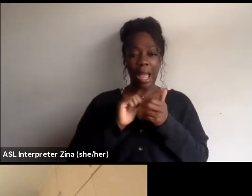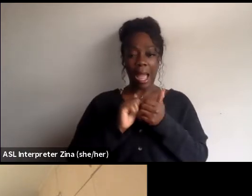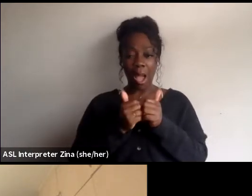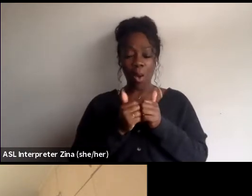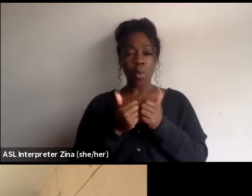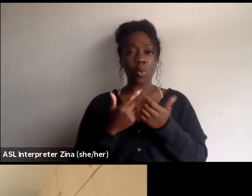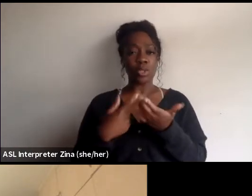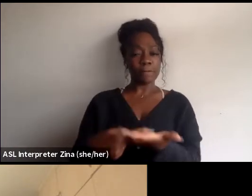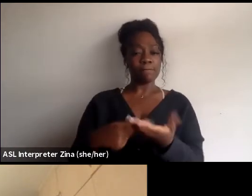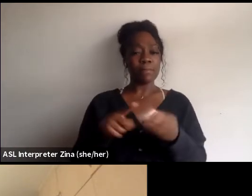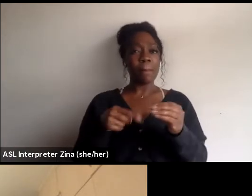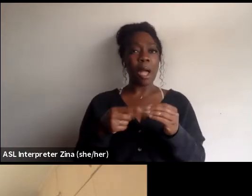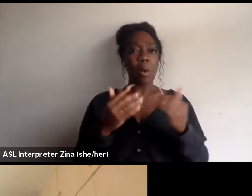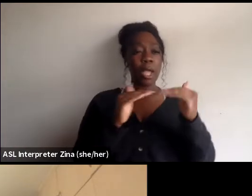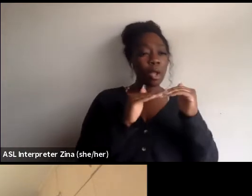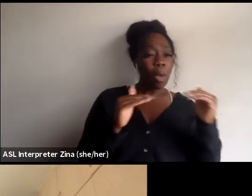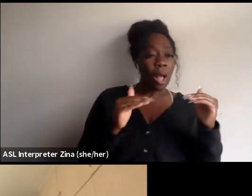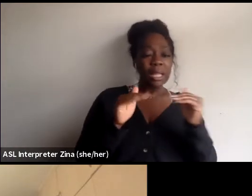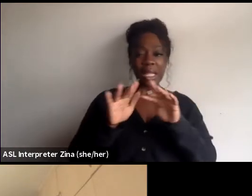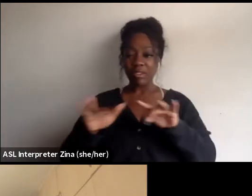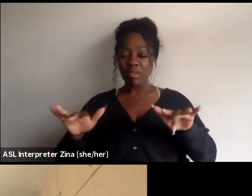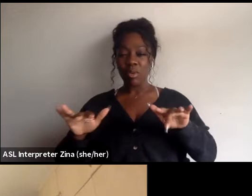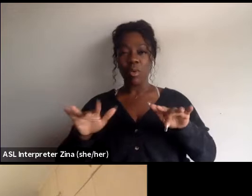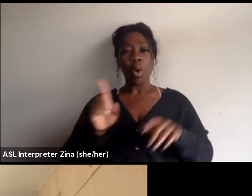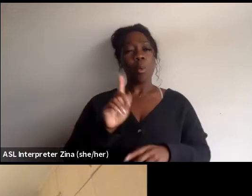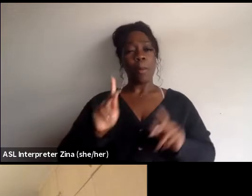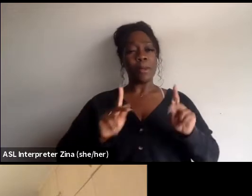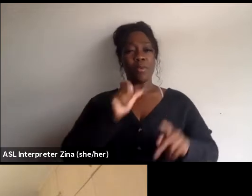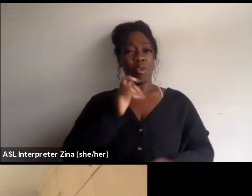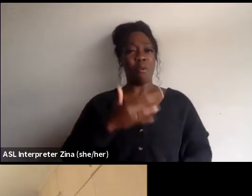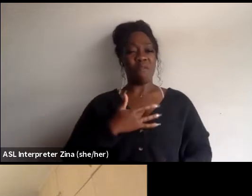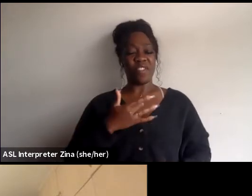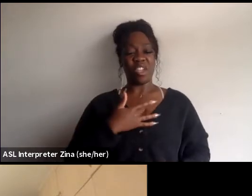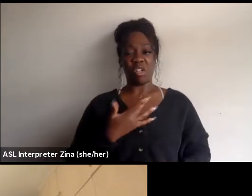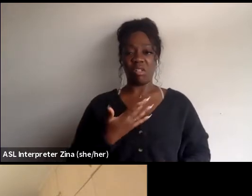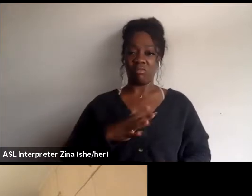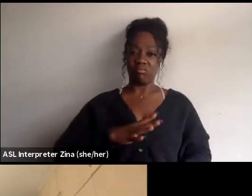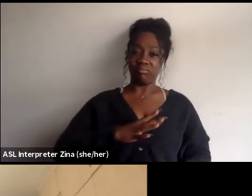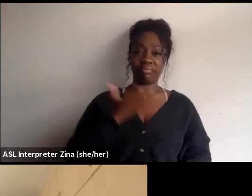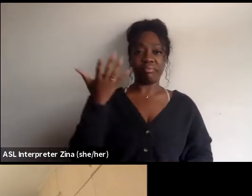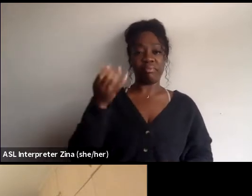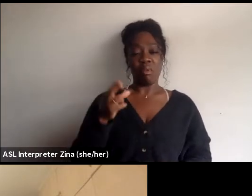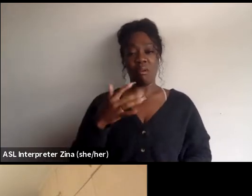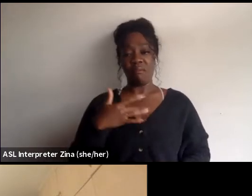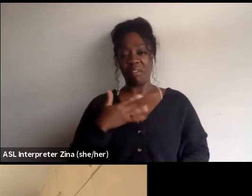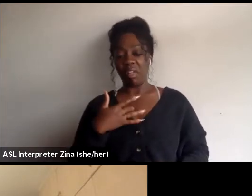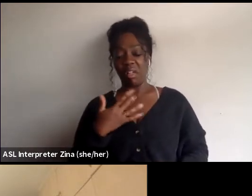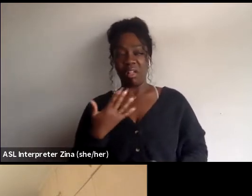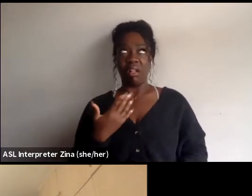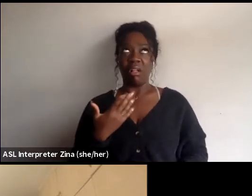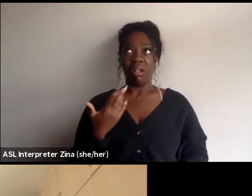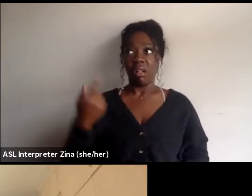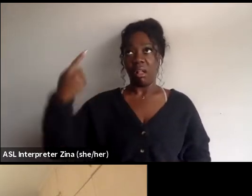they don't feel like they're being scolded. So we started to think about what was missing from the conversation.